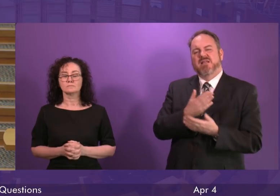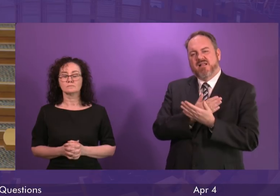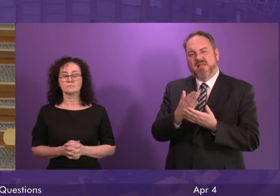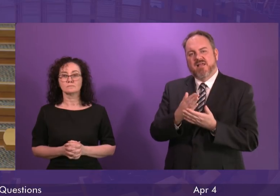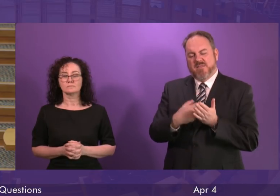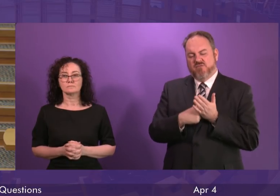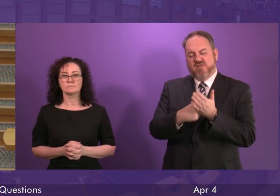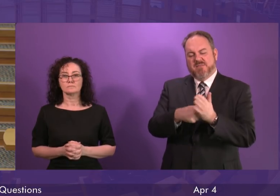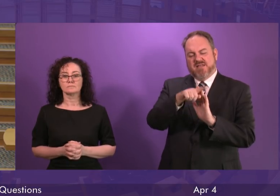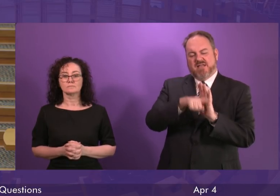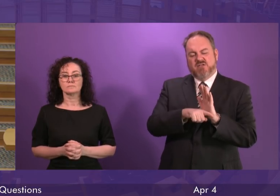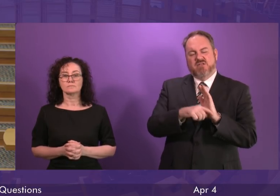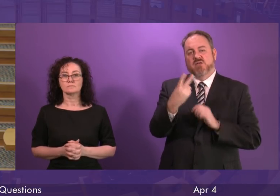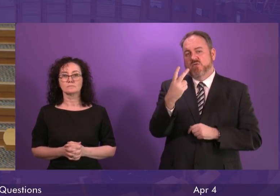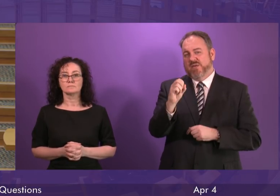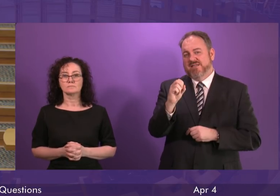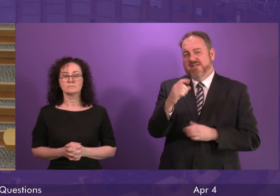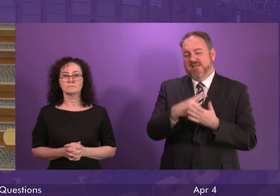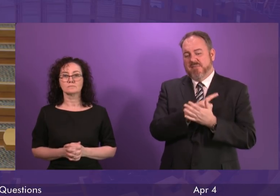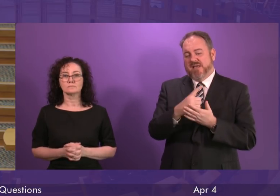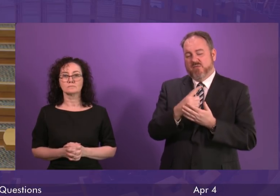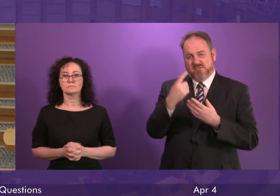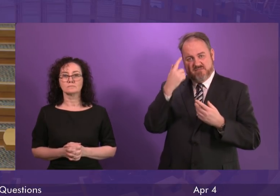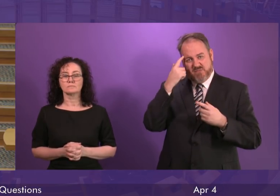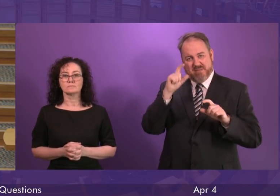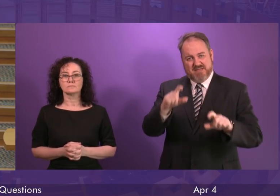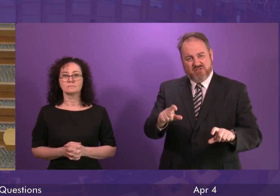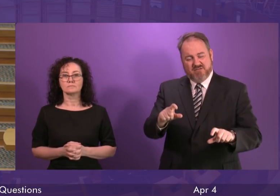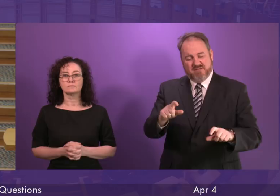20 of the report that was commissioned by Social Bite to introduce